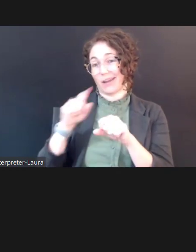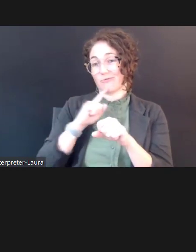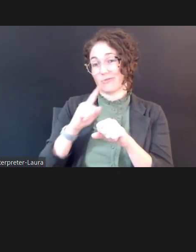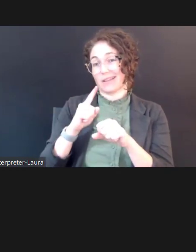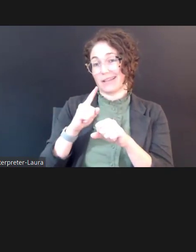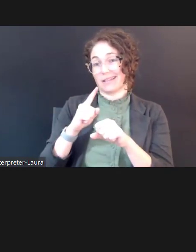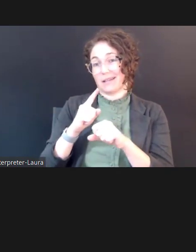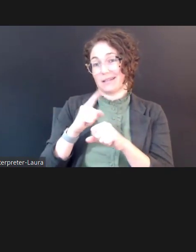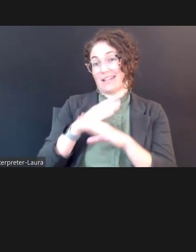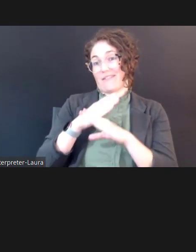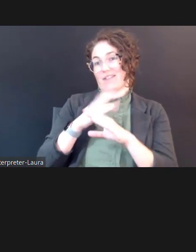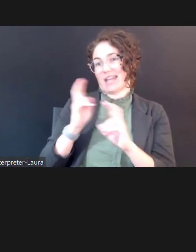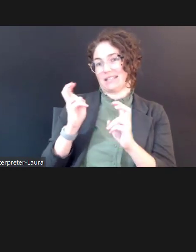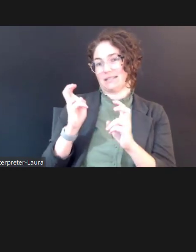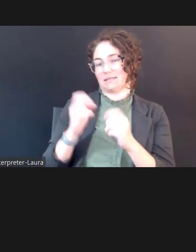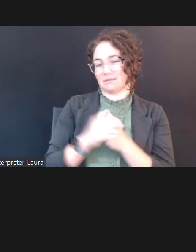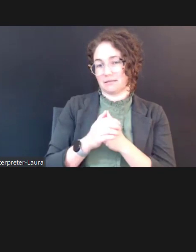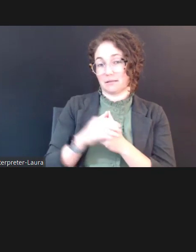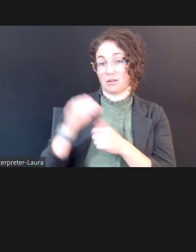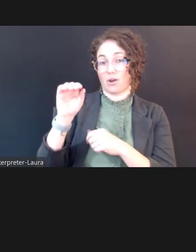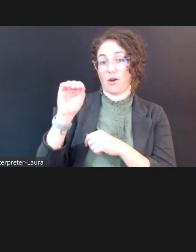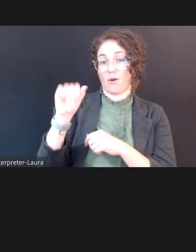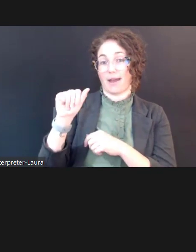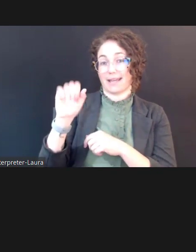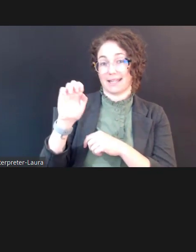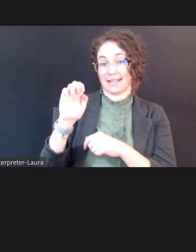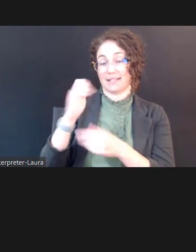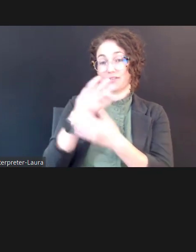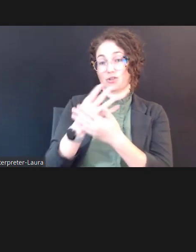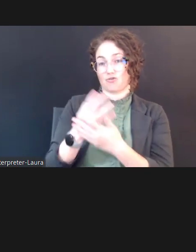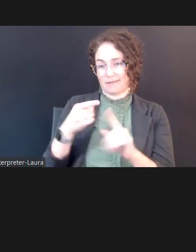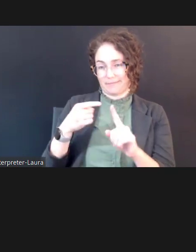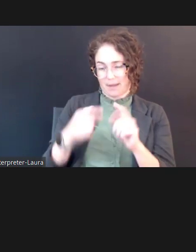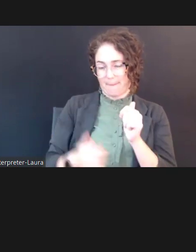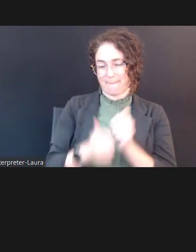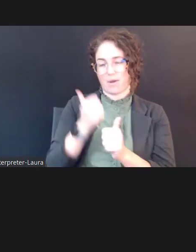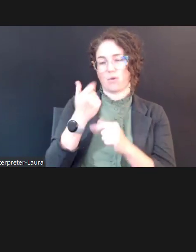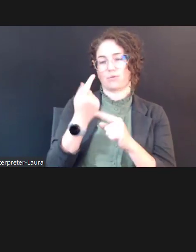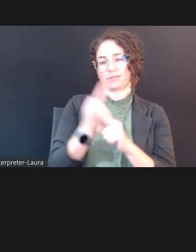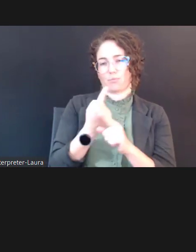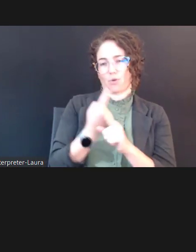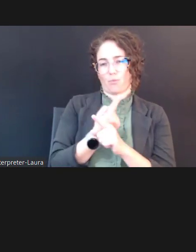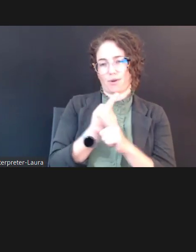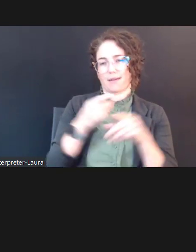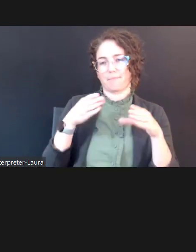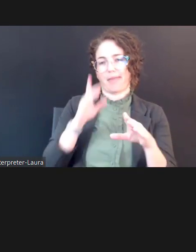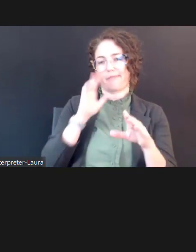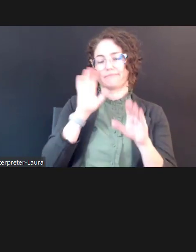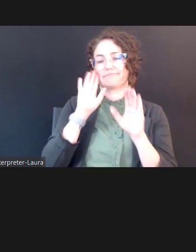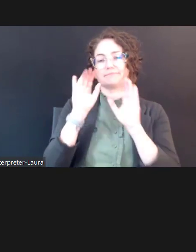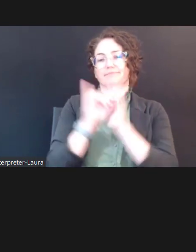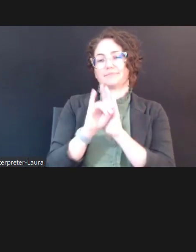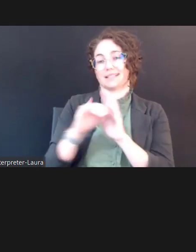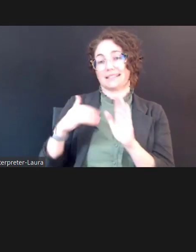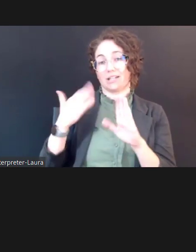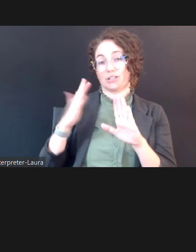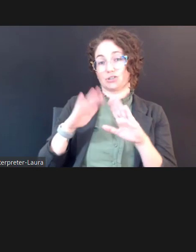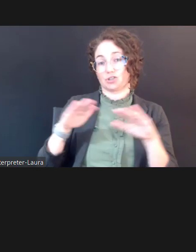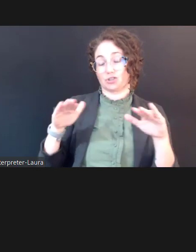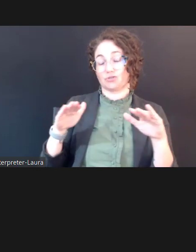So, OAE screening is the most appropriate method to identify young children at risk for permanent hearing loss in at least